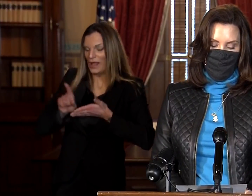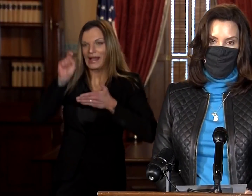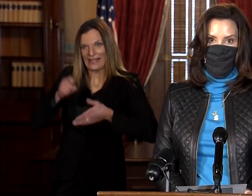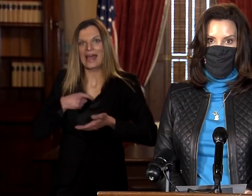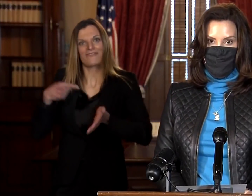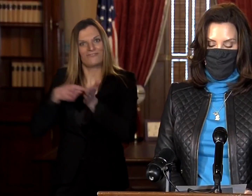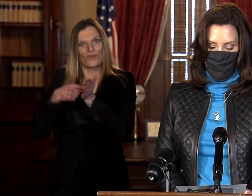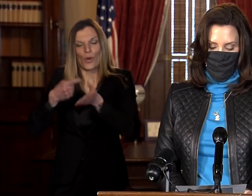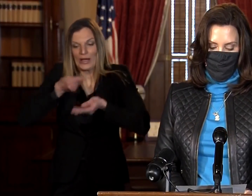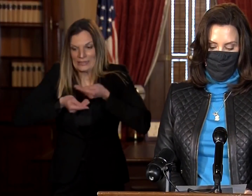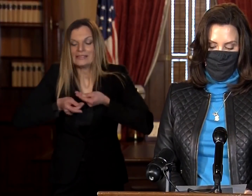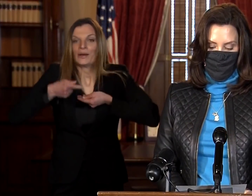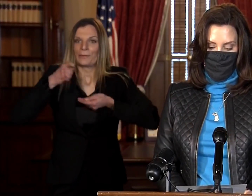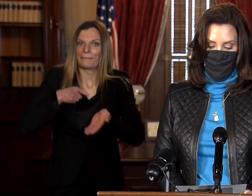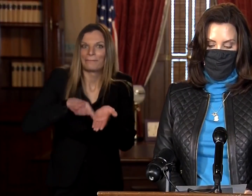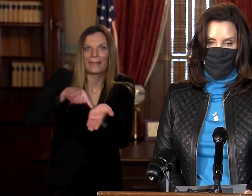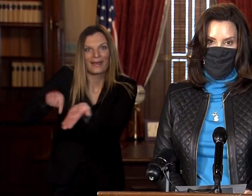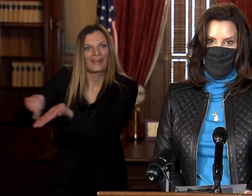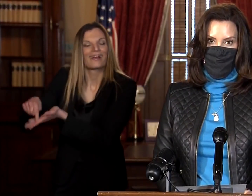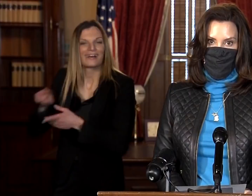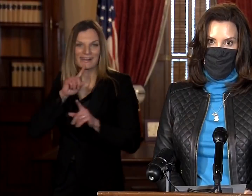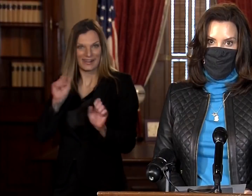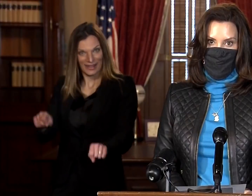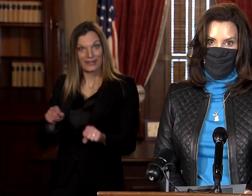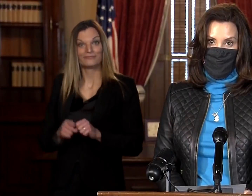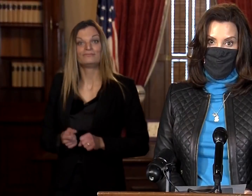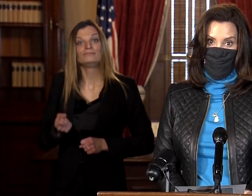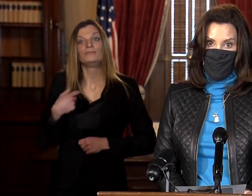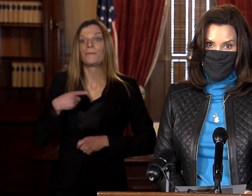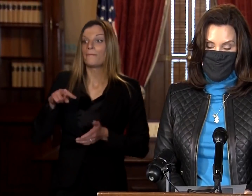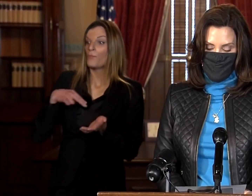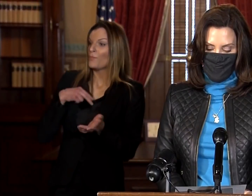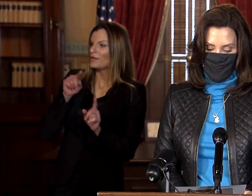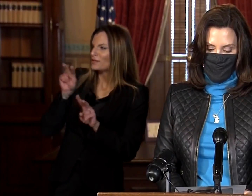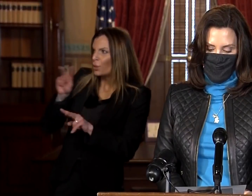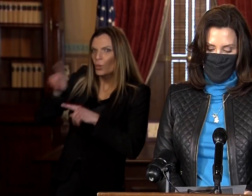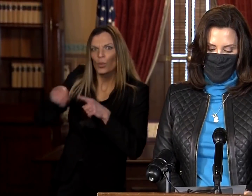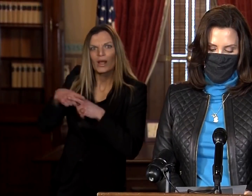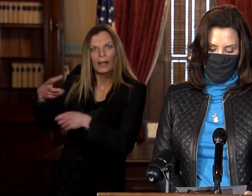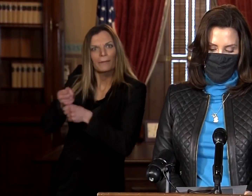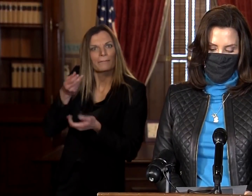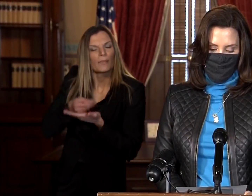Michigan, like every state in the nation, must wait until the nation, must wait until guidance is issued by the U.S. guidance is issued by the U.S. department of labor before we